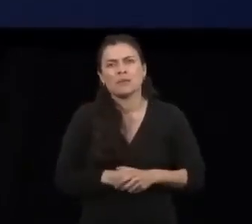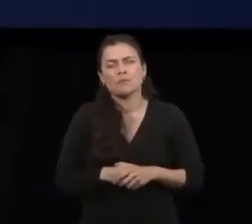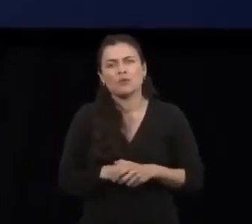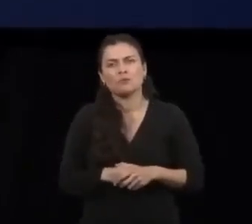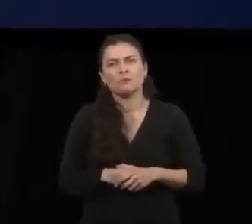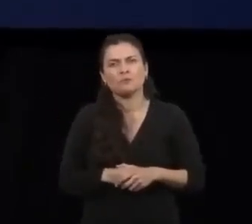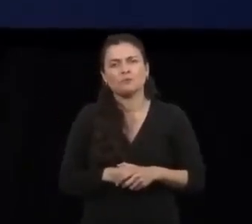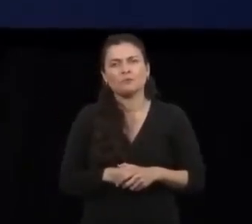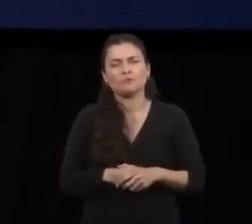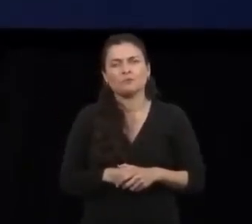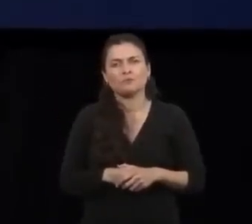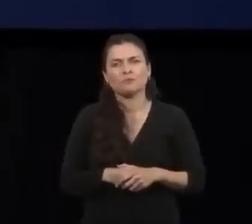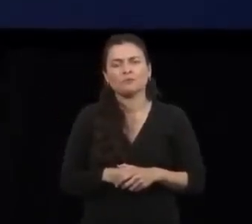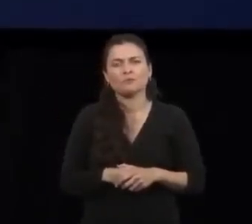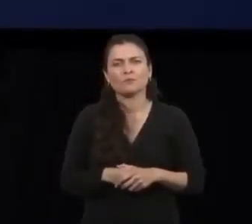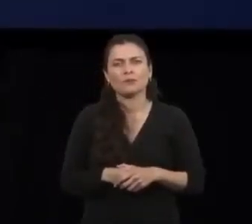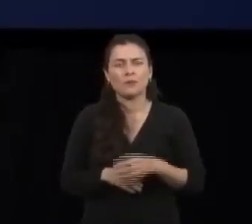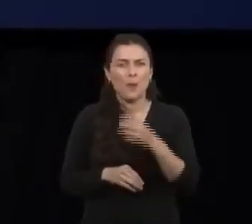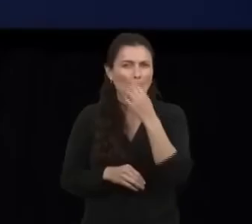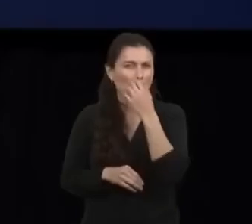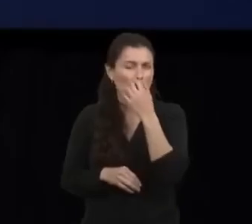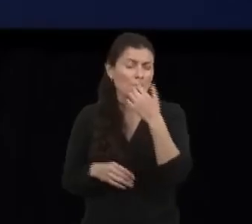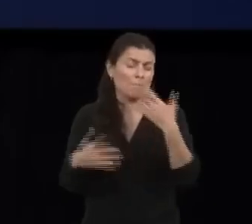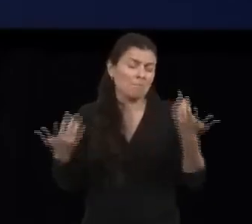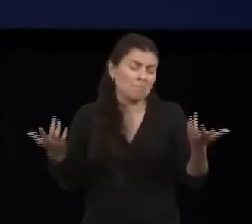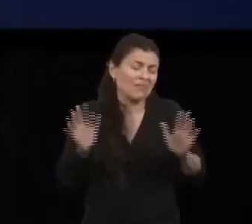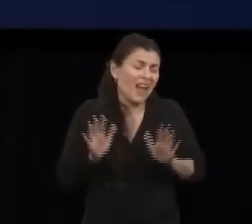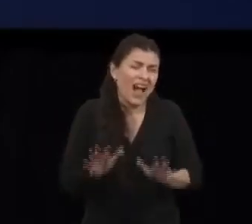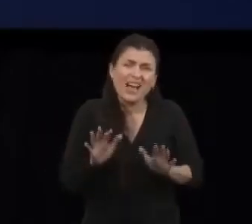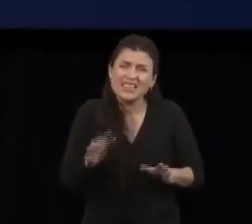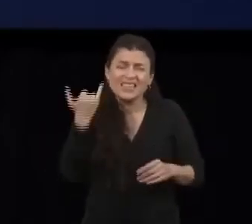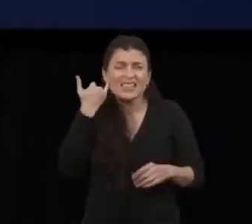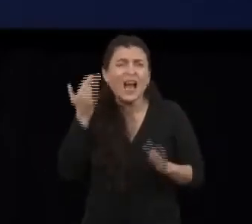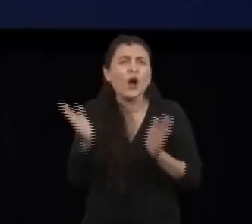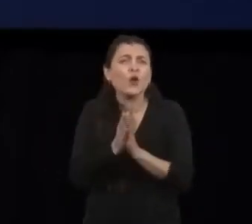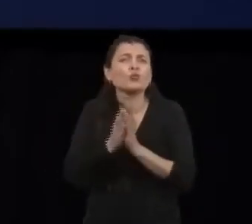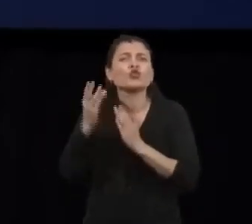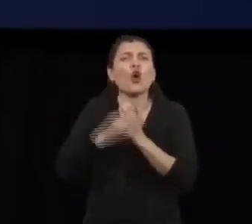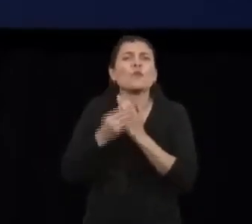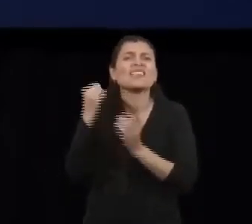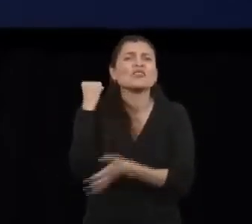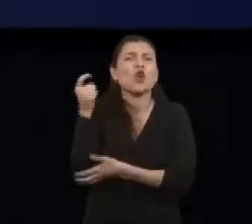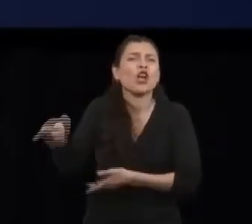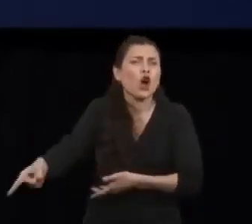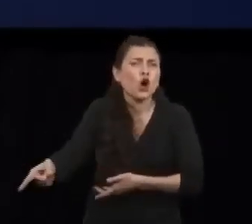we, let's say, with the Minister Caputa we have gotten used to them misinterpreting